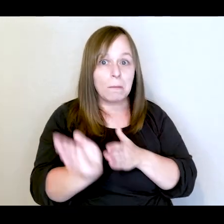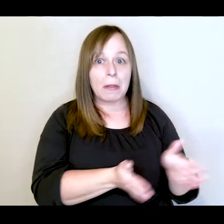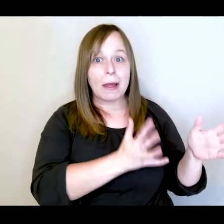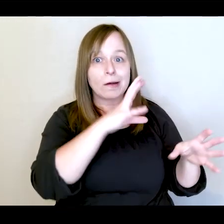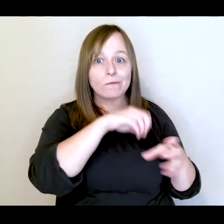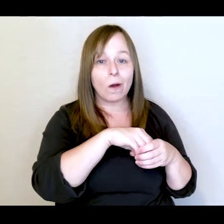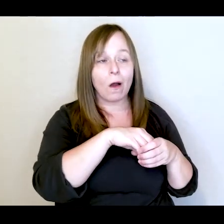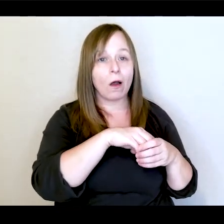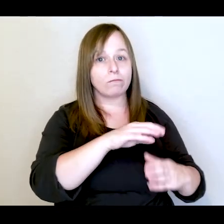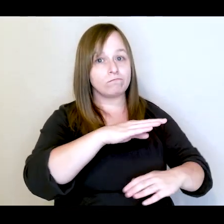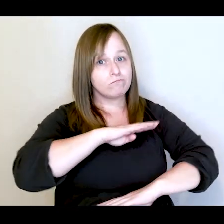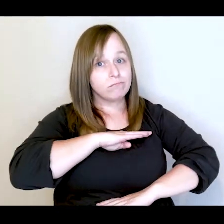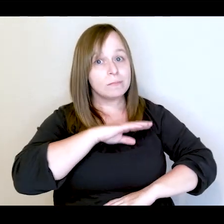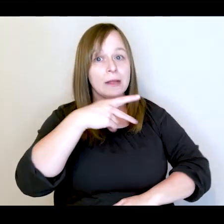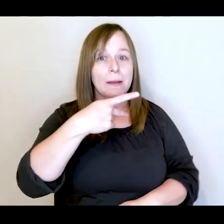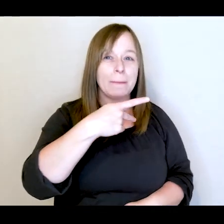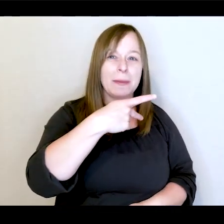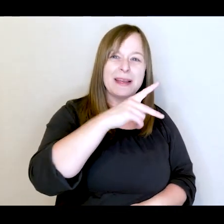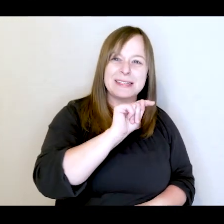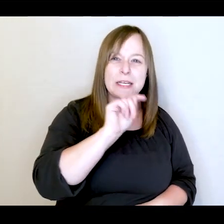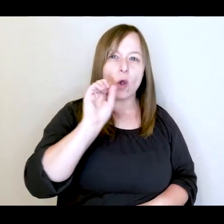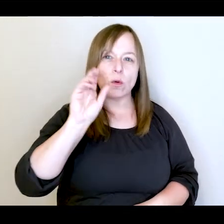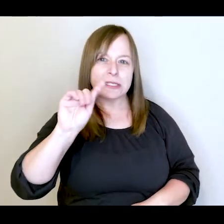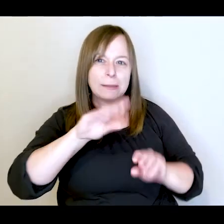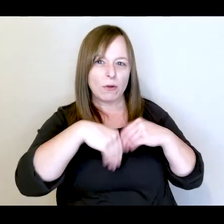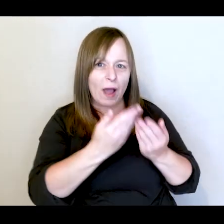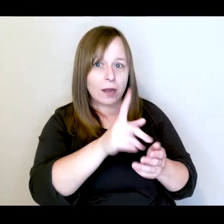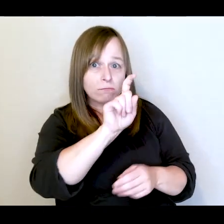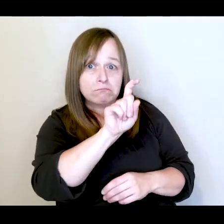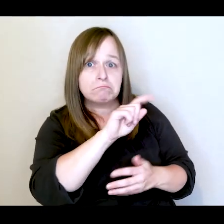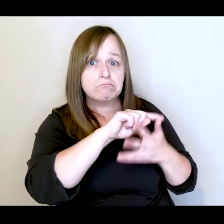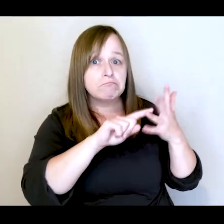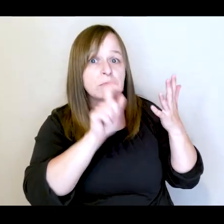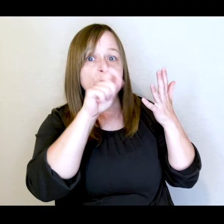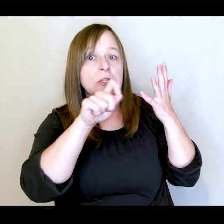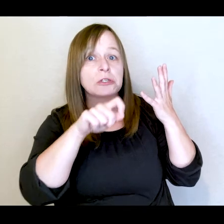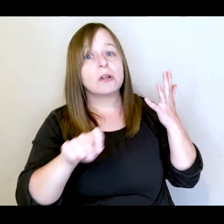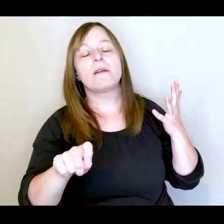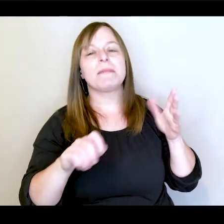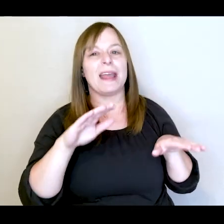planning, their PTOT. And really often what we're looking for is discharge